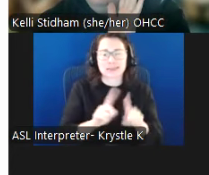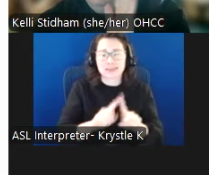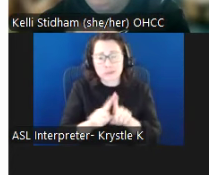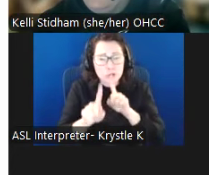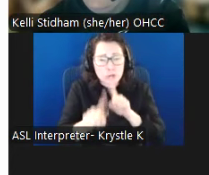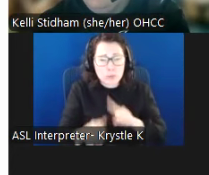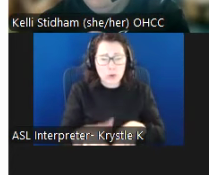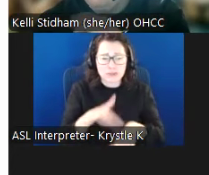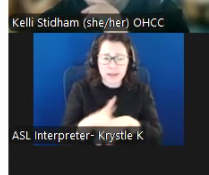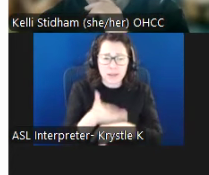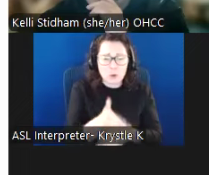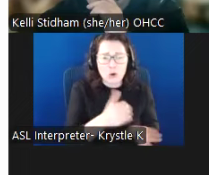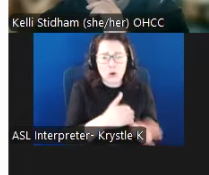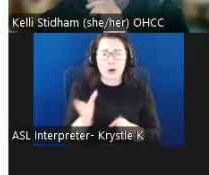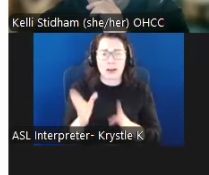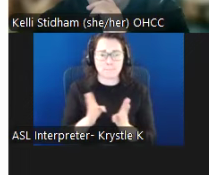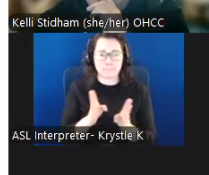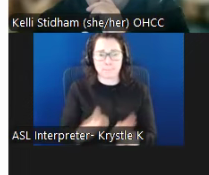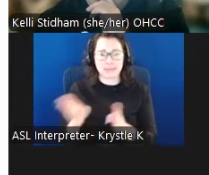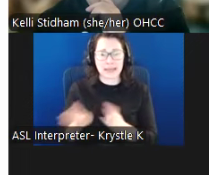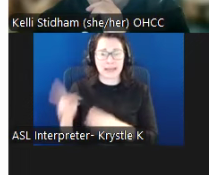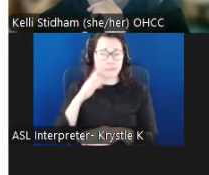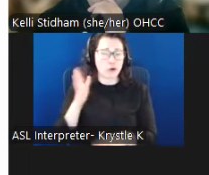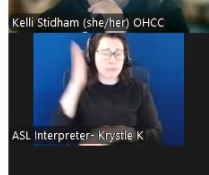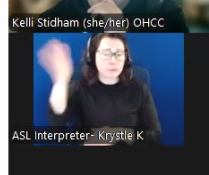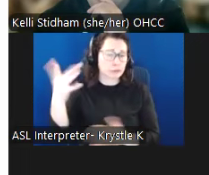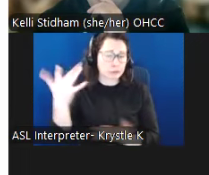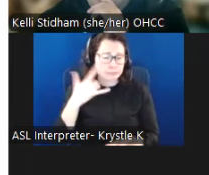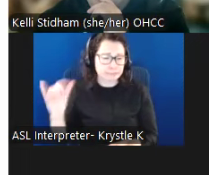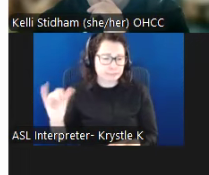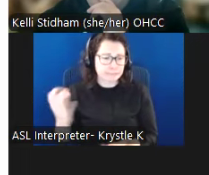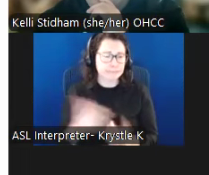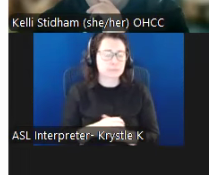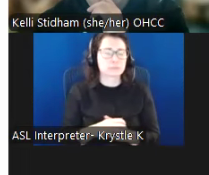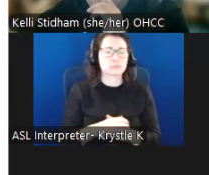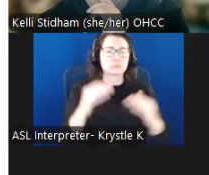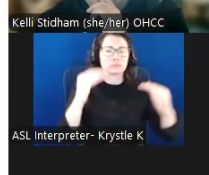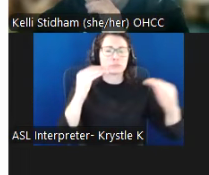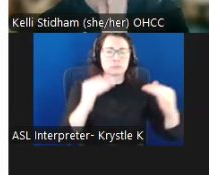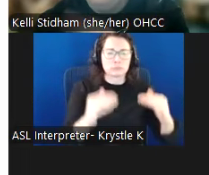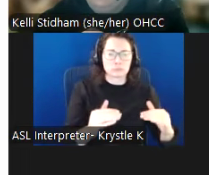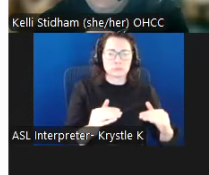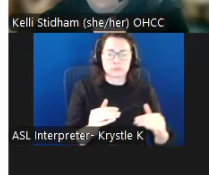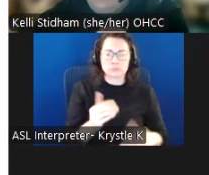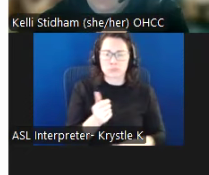um plans for the future. Um there are a